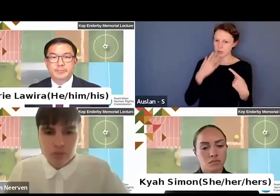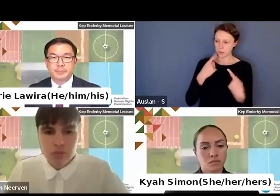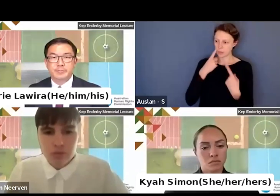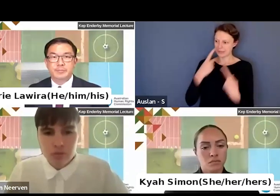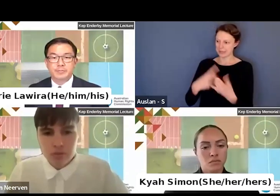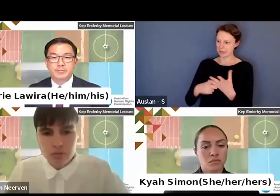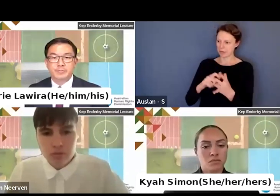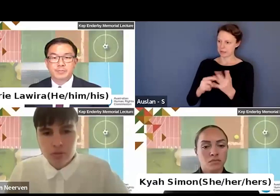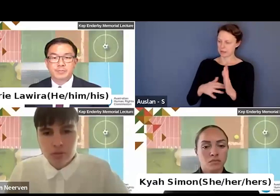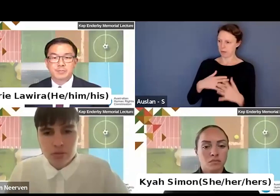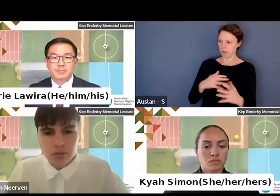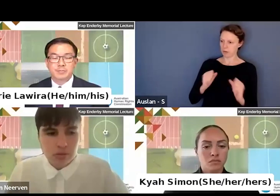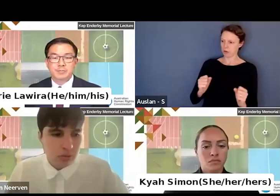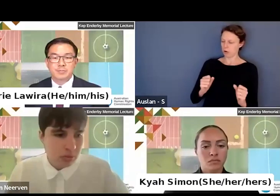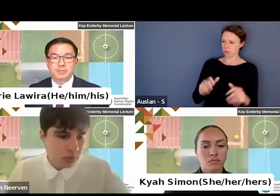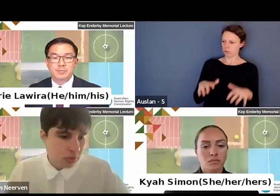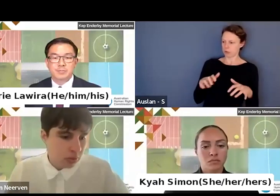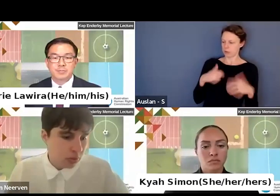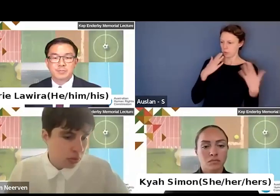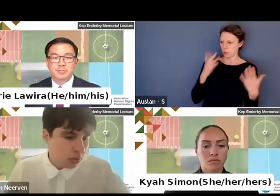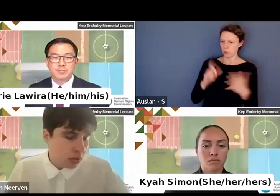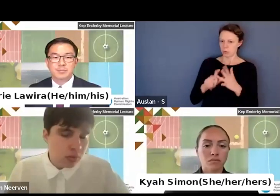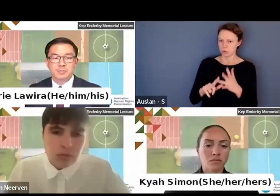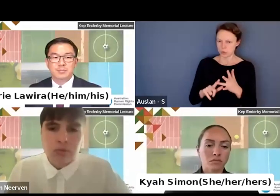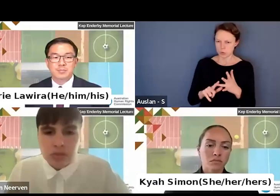and I think having some guidance for people around how they can manage it,